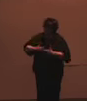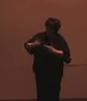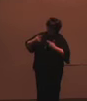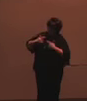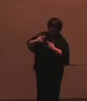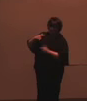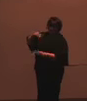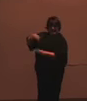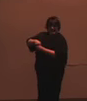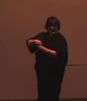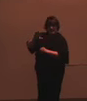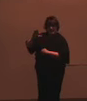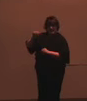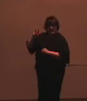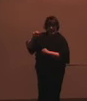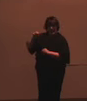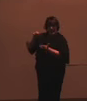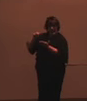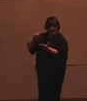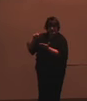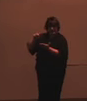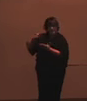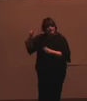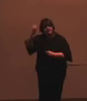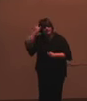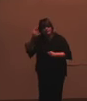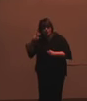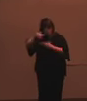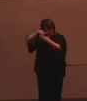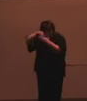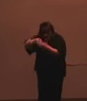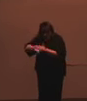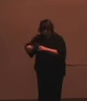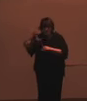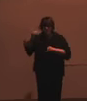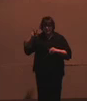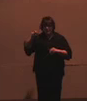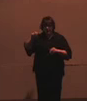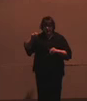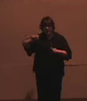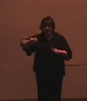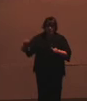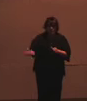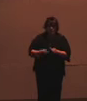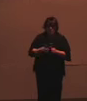When you are entering in the cave, then at first you will be very embarrassed.